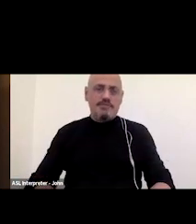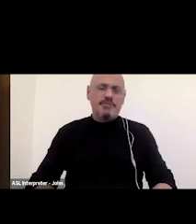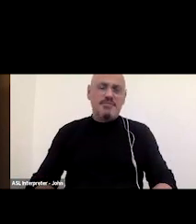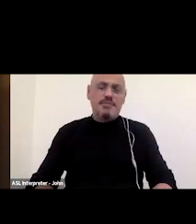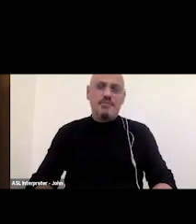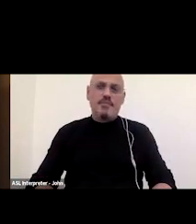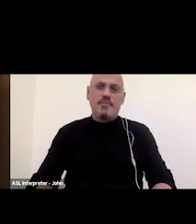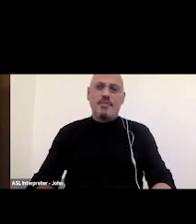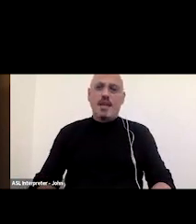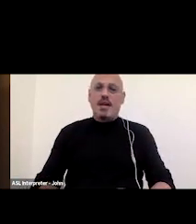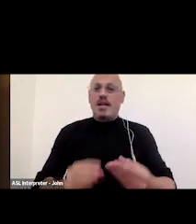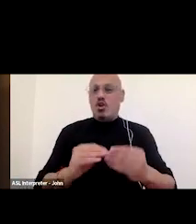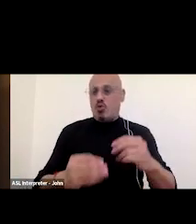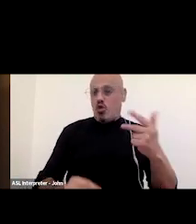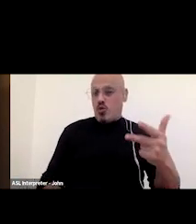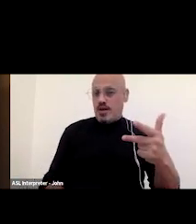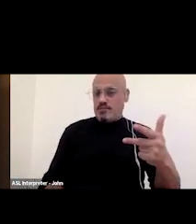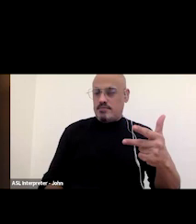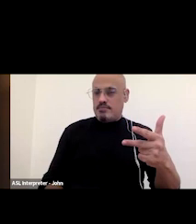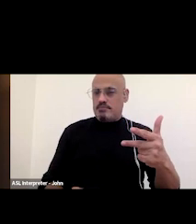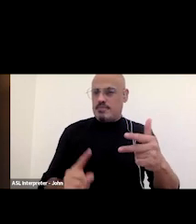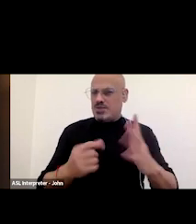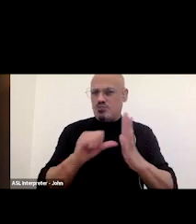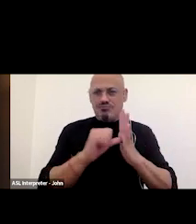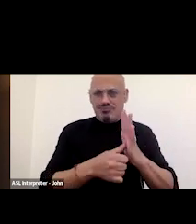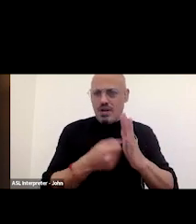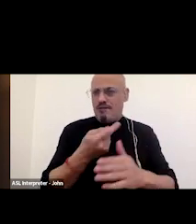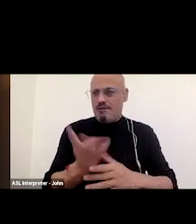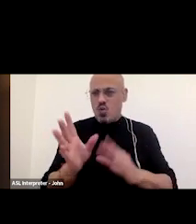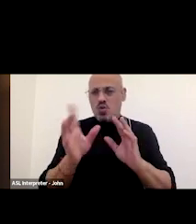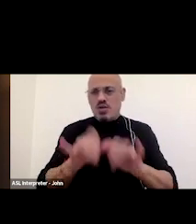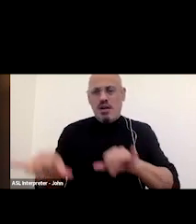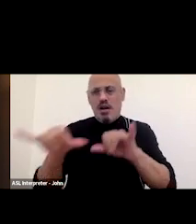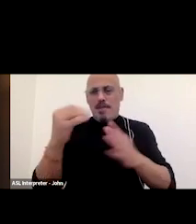So at step three, I just wanted to highlight a few common listings for older adults,